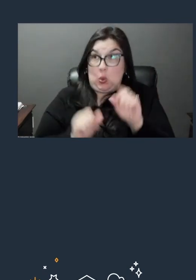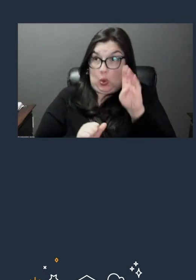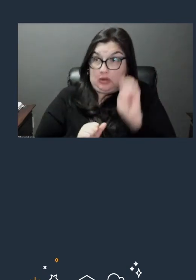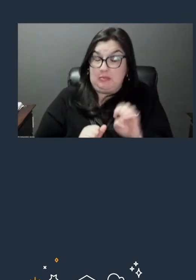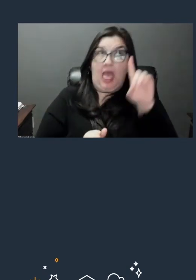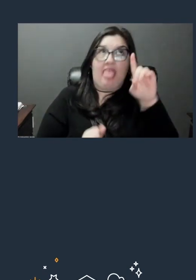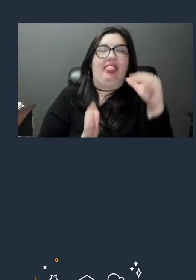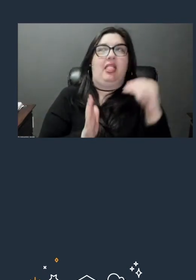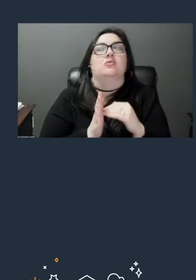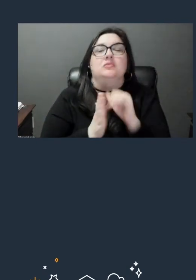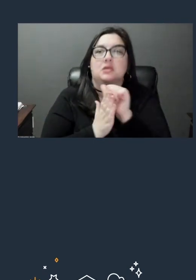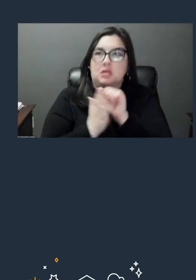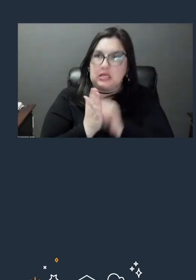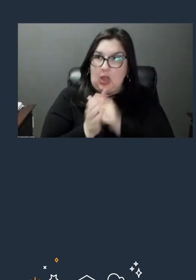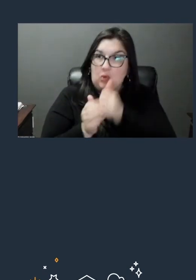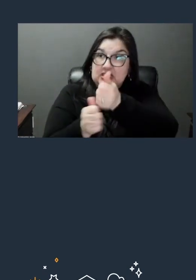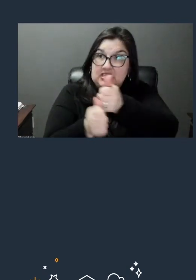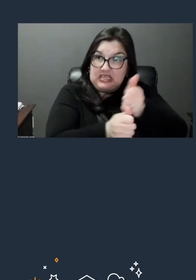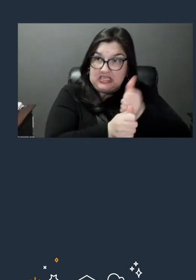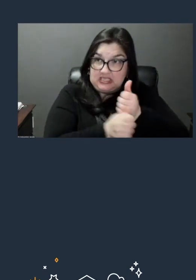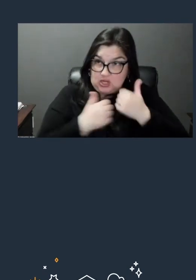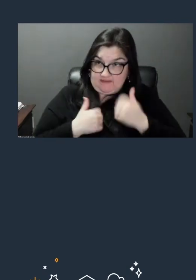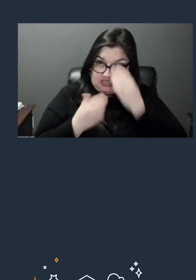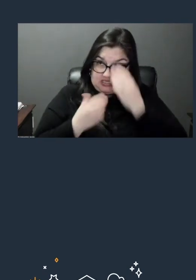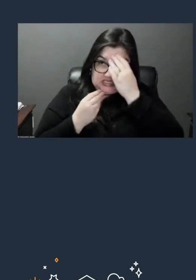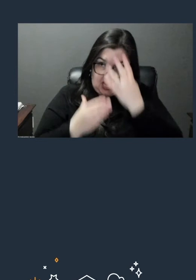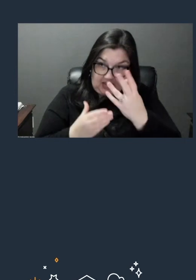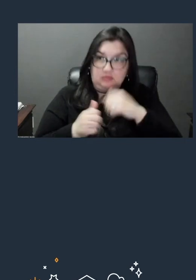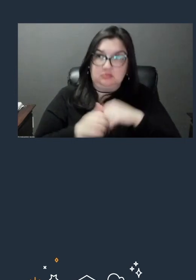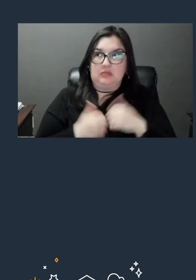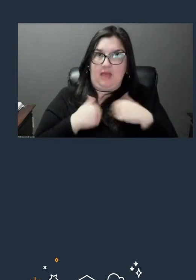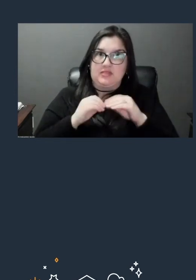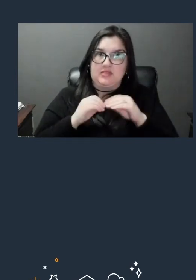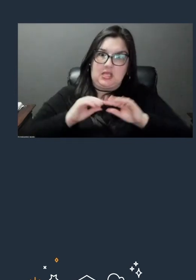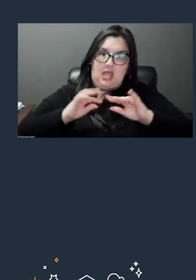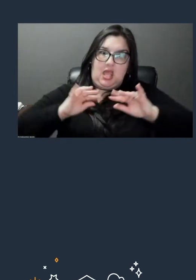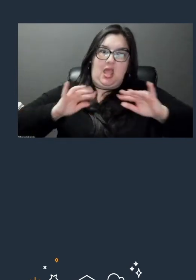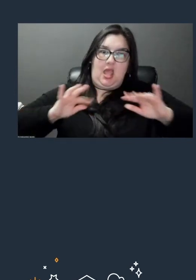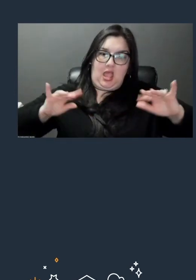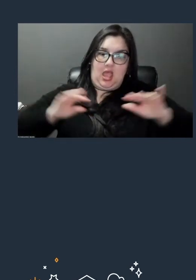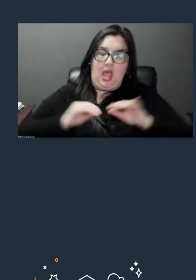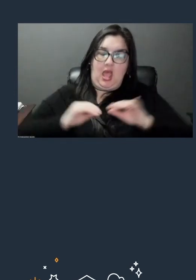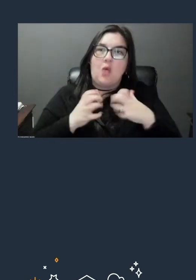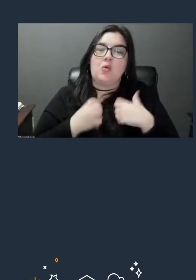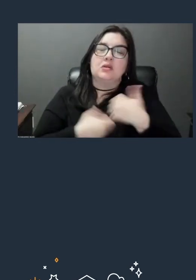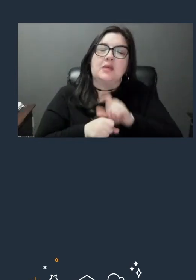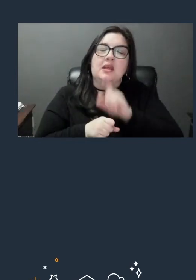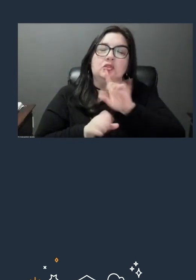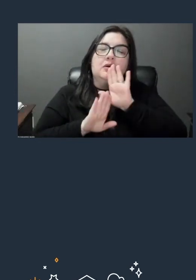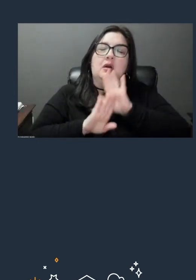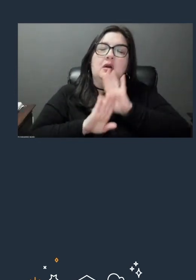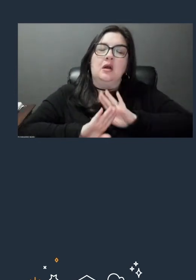And each of these will have data at scale, right? I want peace of mind that it's all backed up. So how does AWS Backup help me know